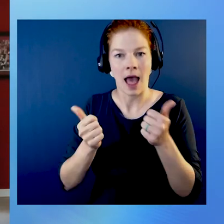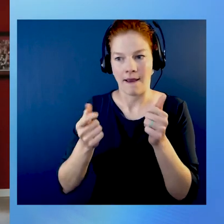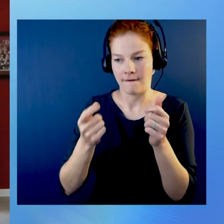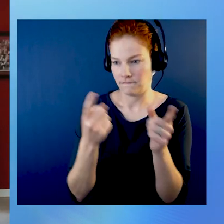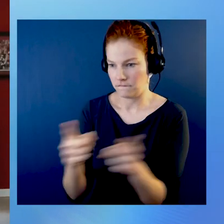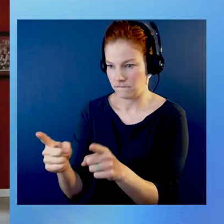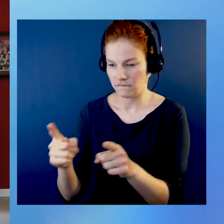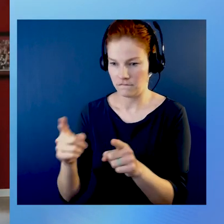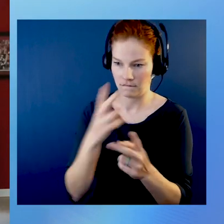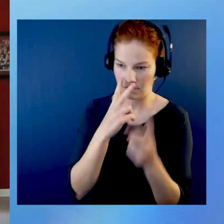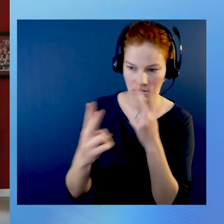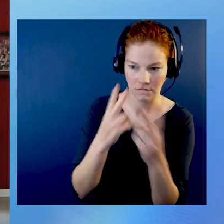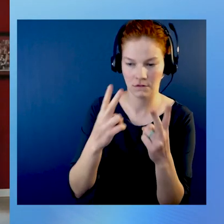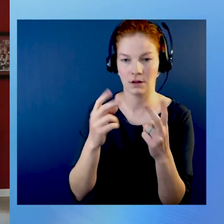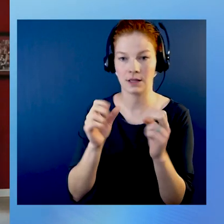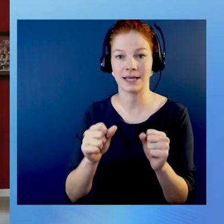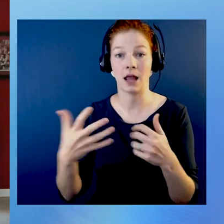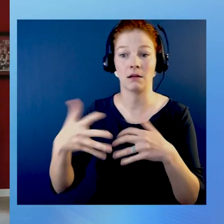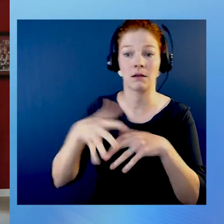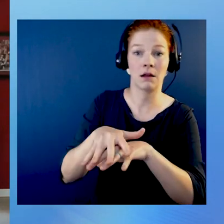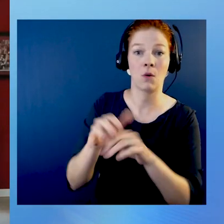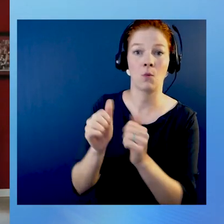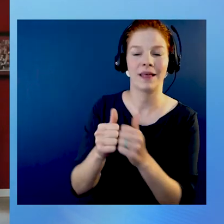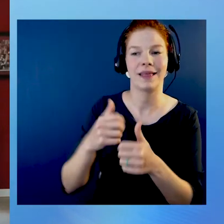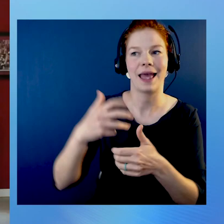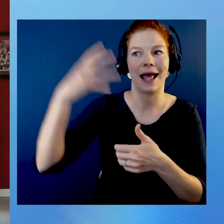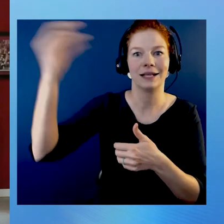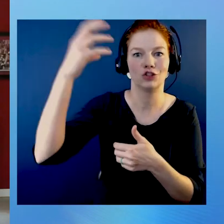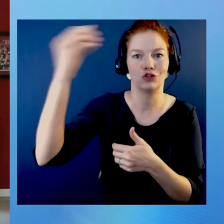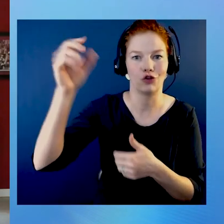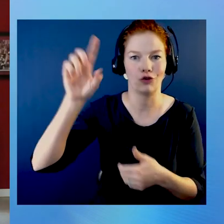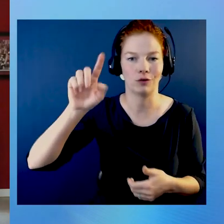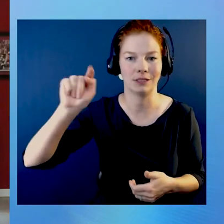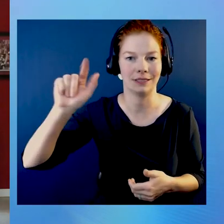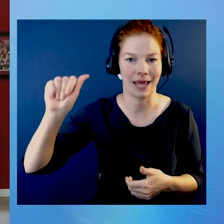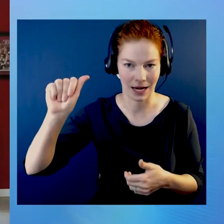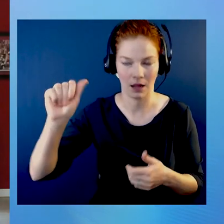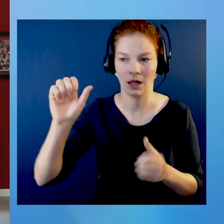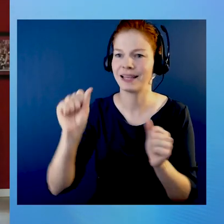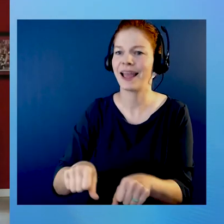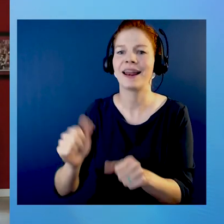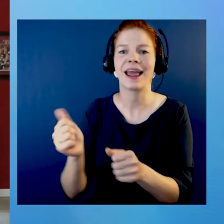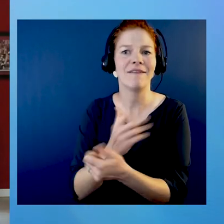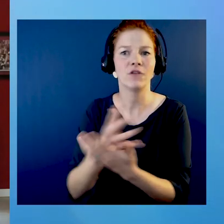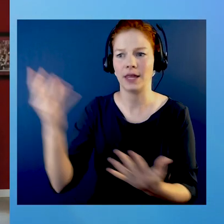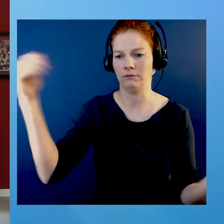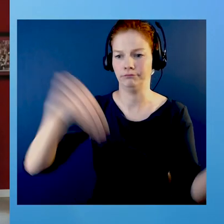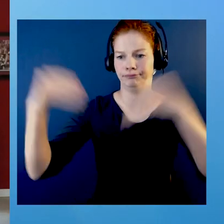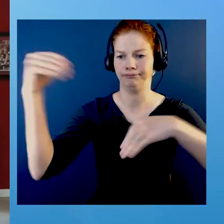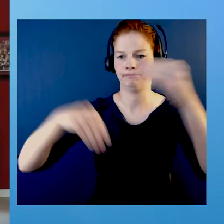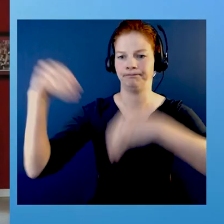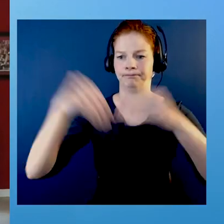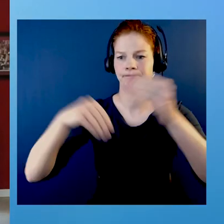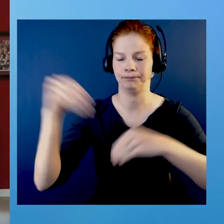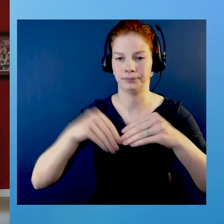as well as the ability to integrate with external data sources to populate your digital twins with data.